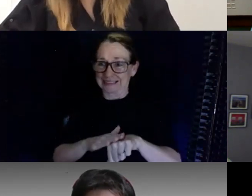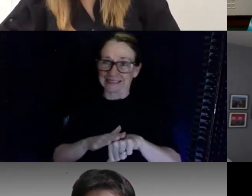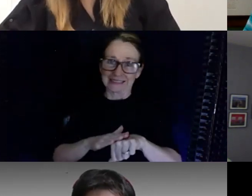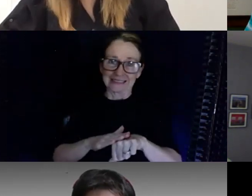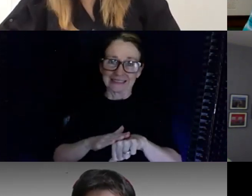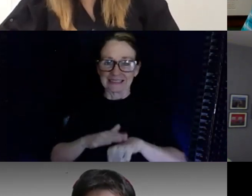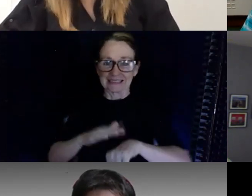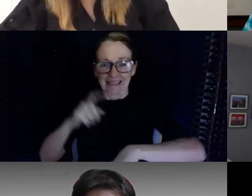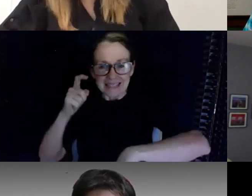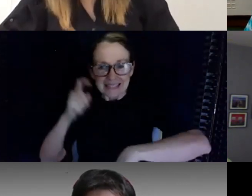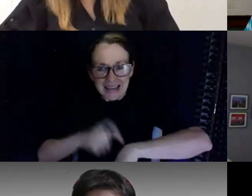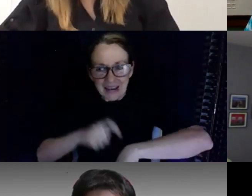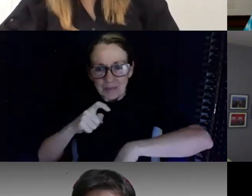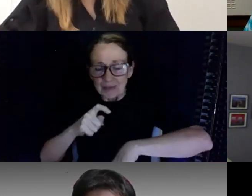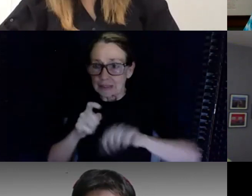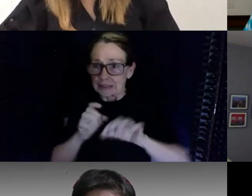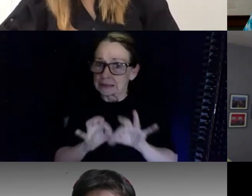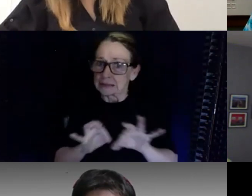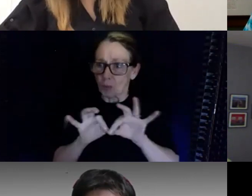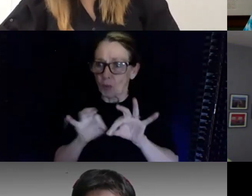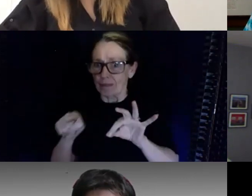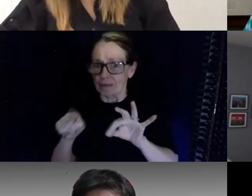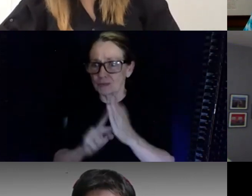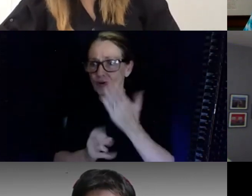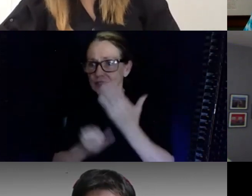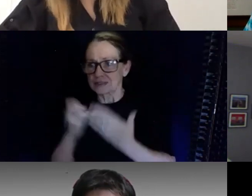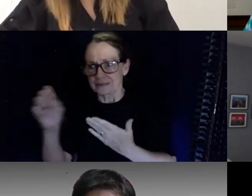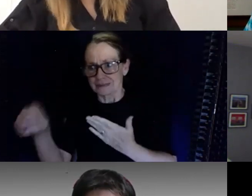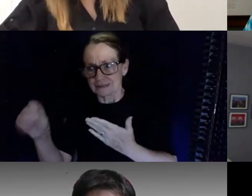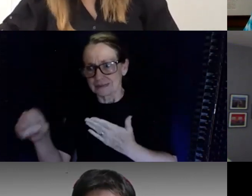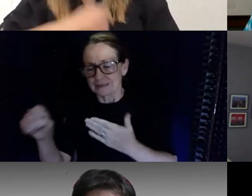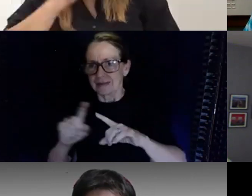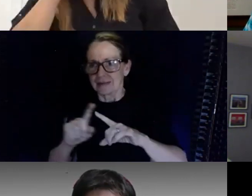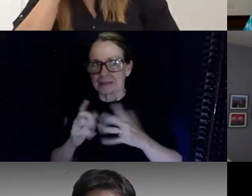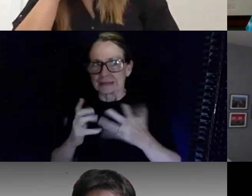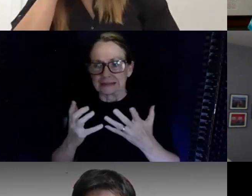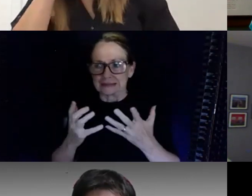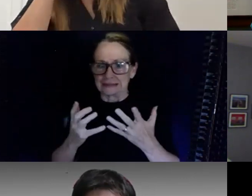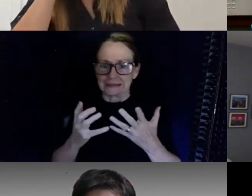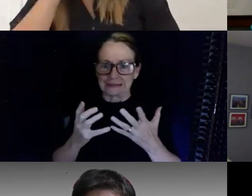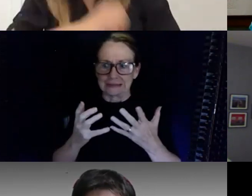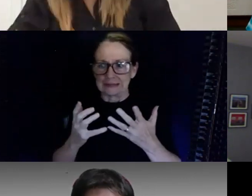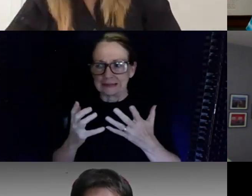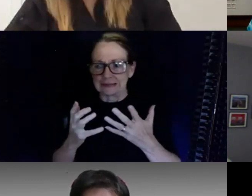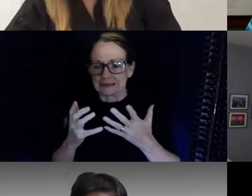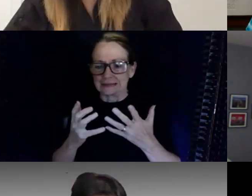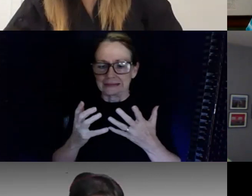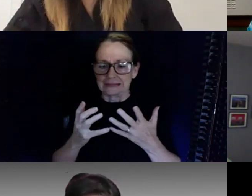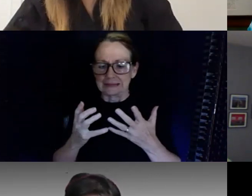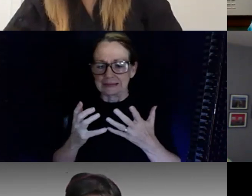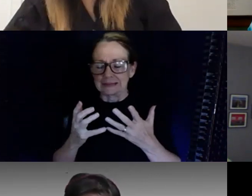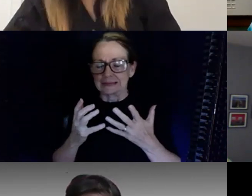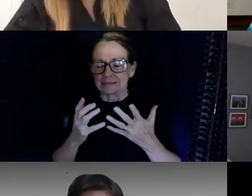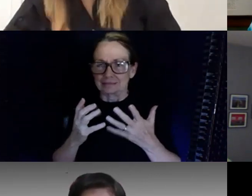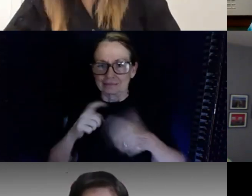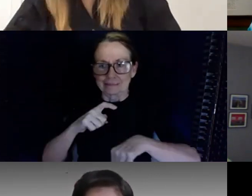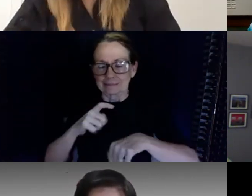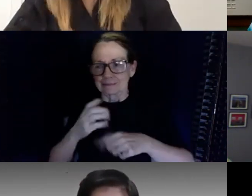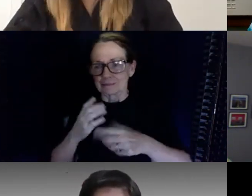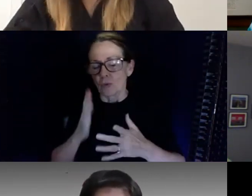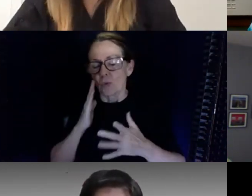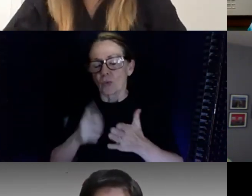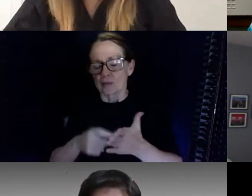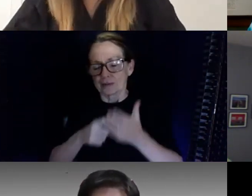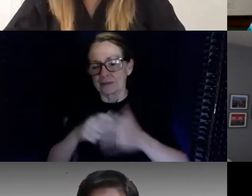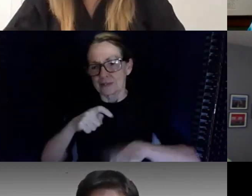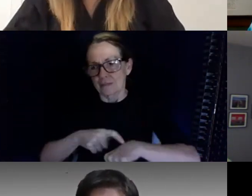I'M NOT SAYING I'M NOT GOING TO DO IT OR REQUEST IT.